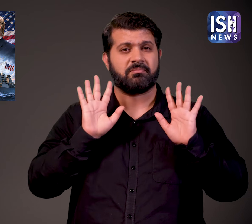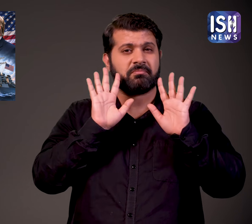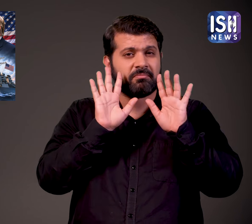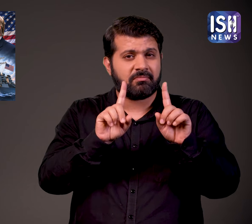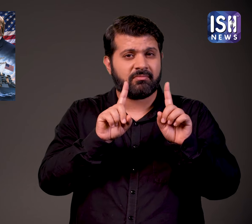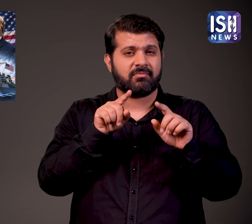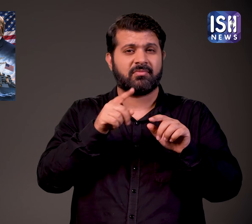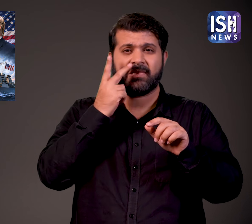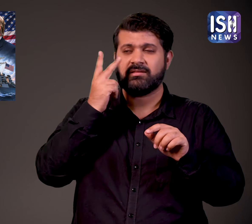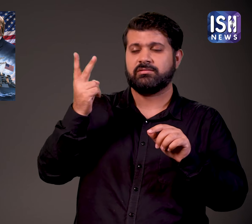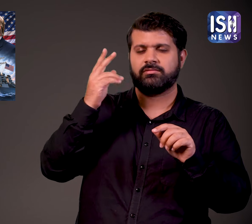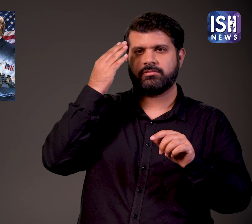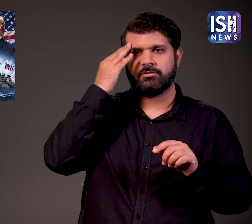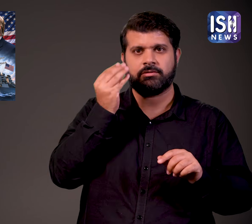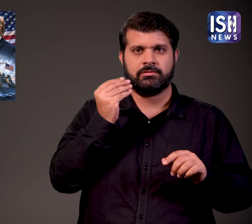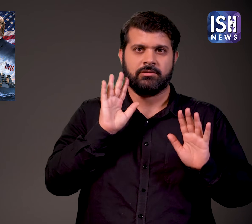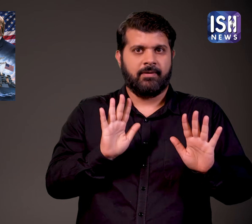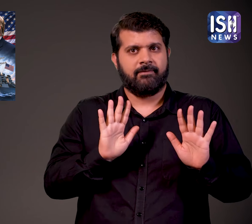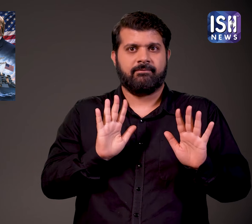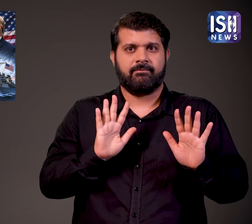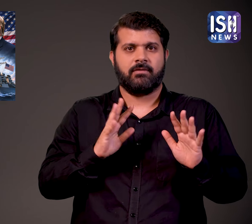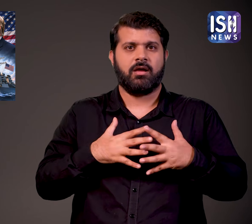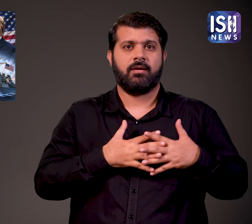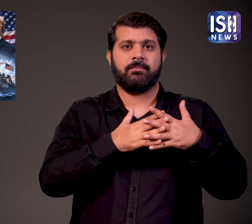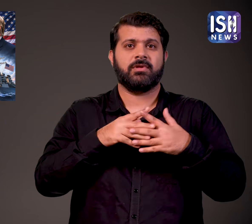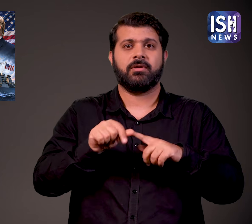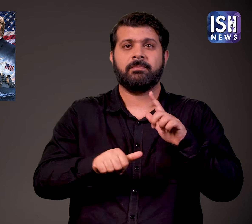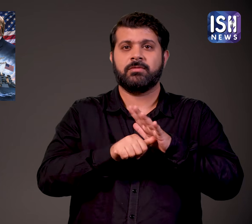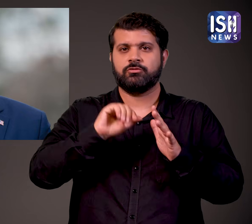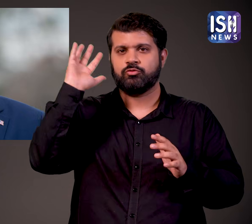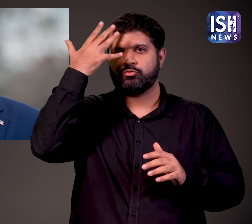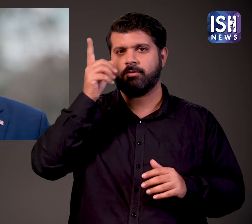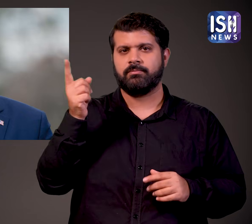Meanwhile, there is growing uncertainty around the US President, Donald Trump, with critics